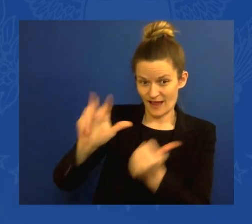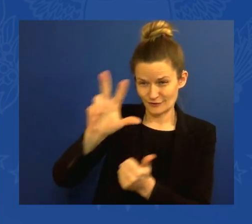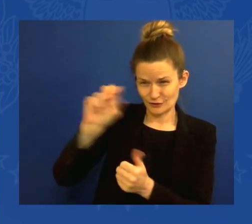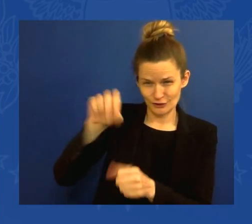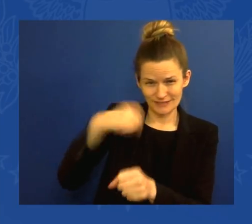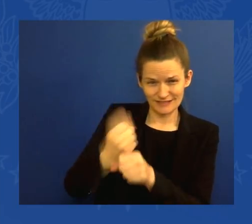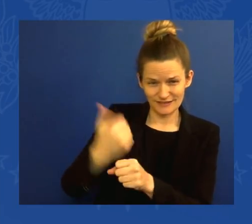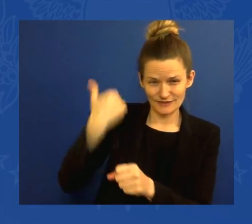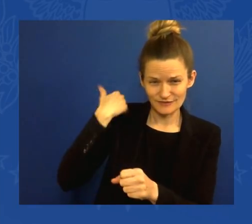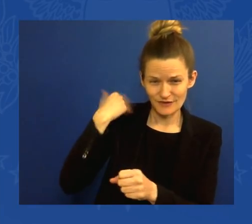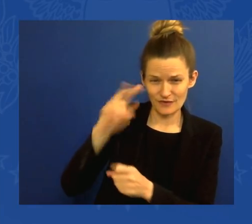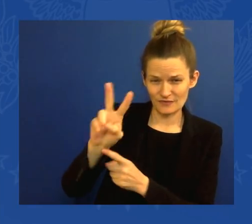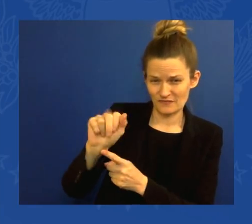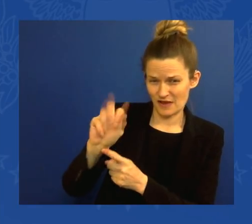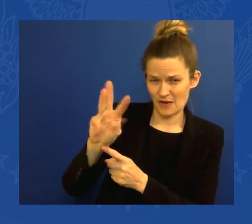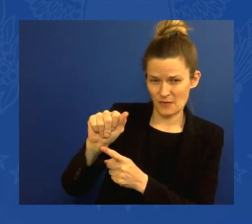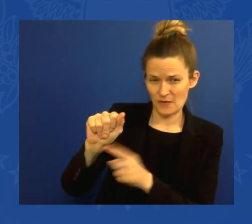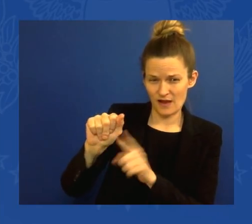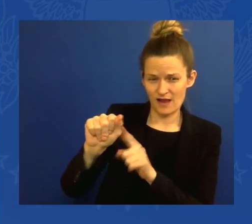I'm going to walk over and sign this legislation.